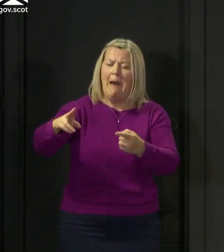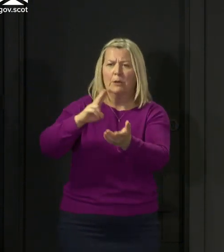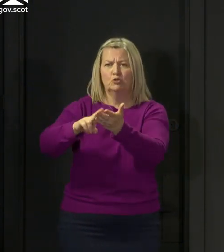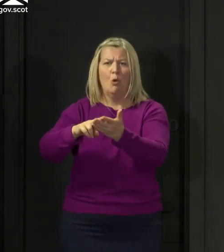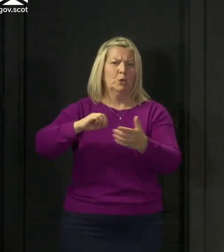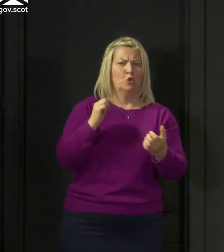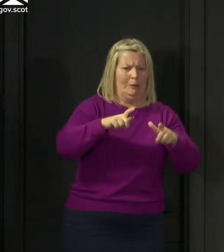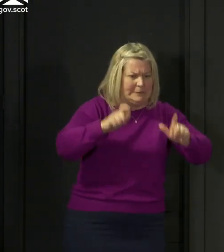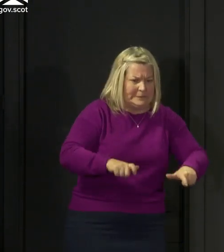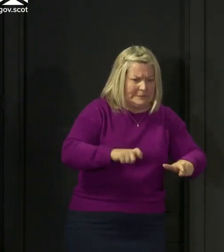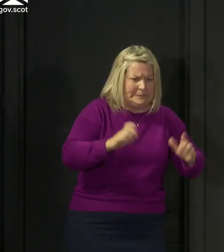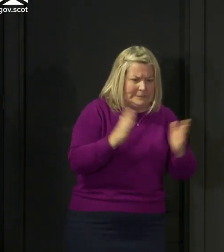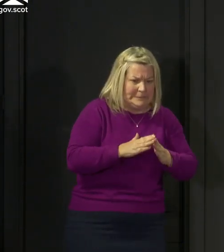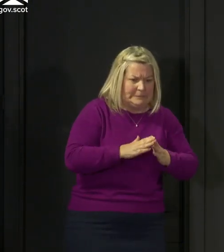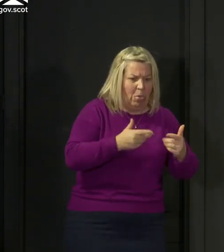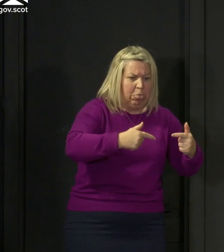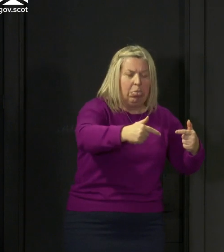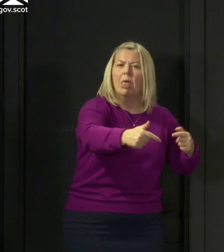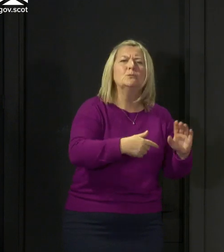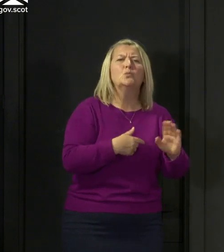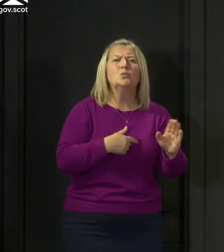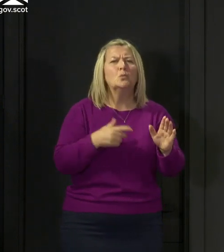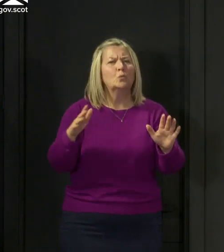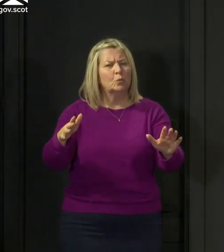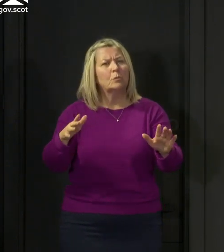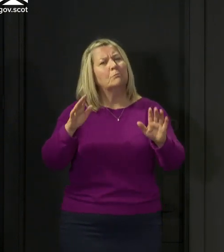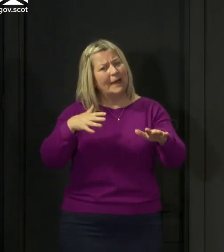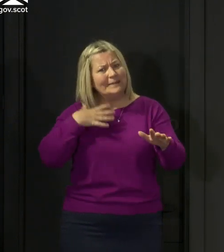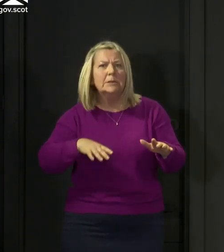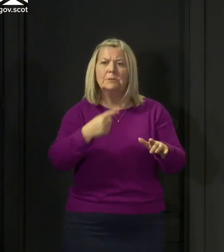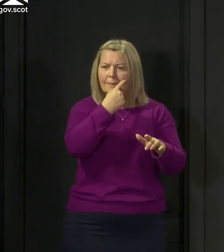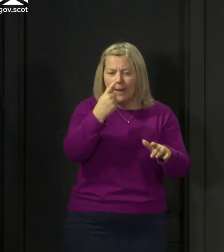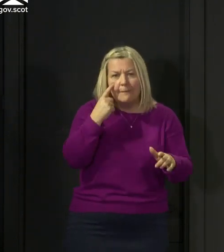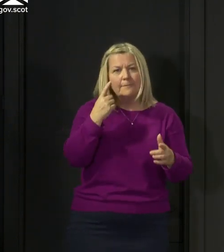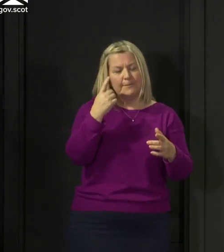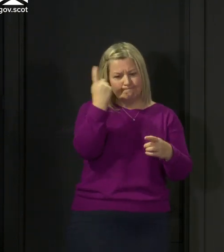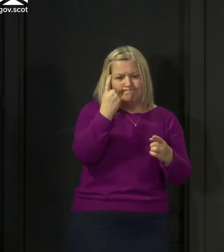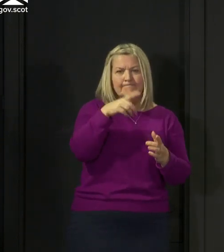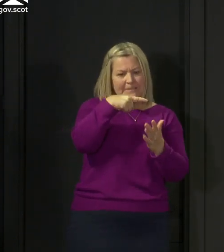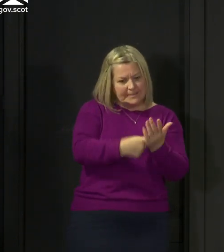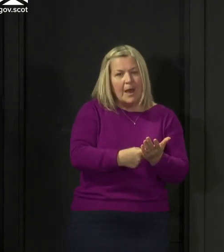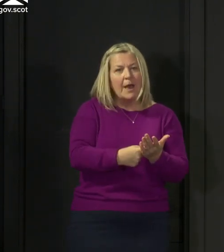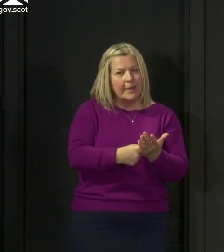turn out to be the case. But we will keep all of these things under close ongoing review.